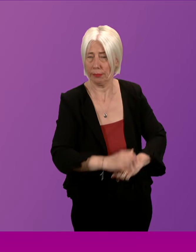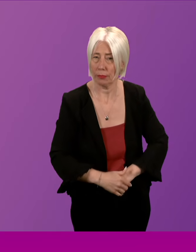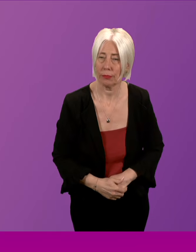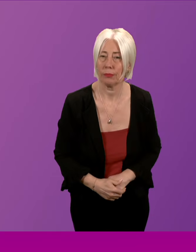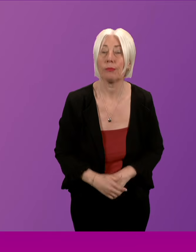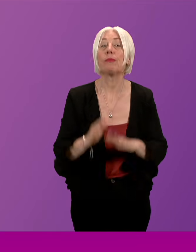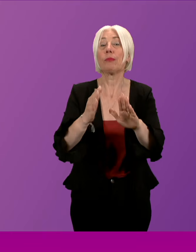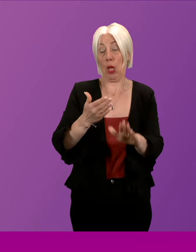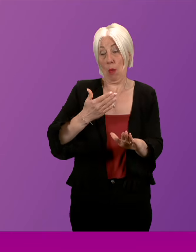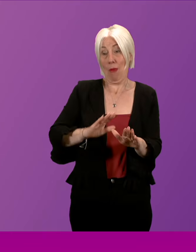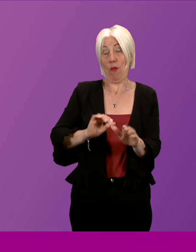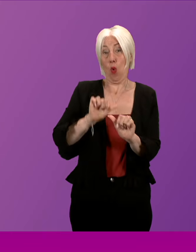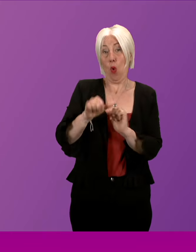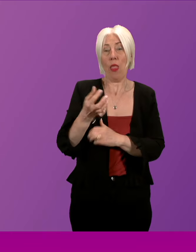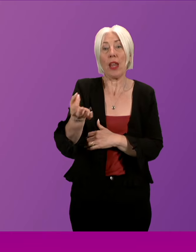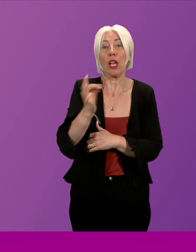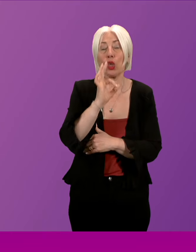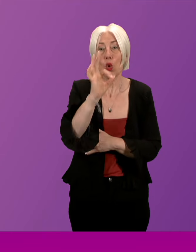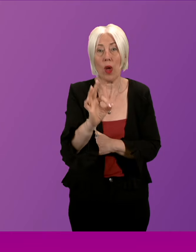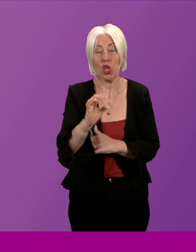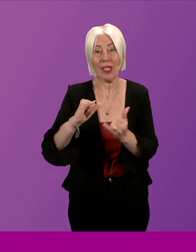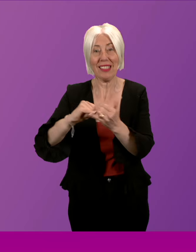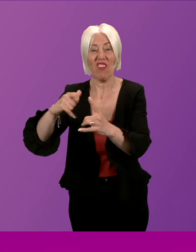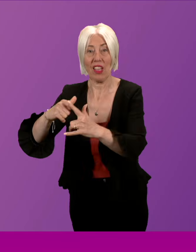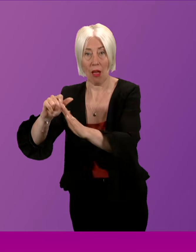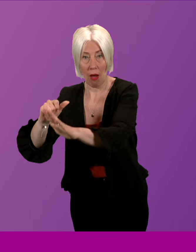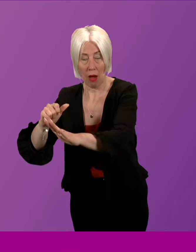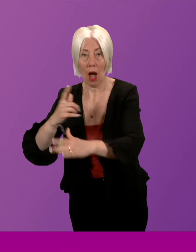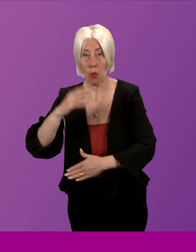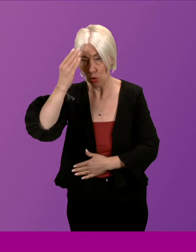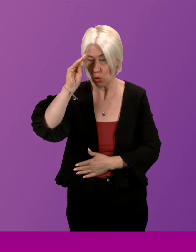Before I take the next questioner, who will be Stephen Kerr, I remind him that the criminal